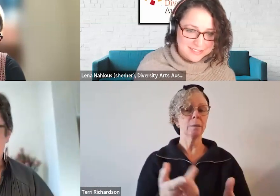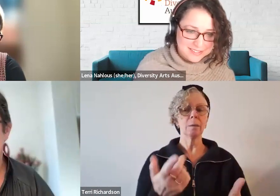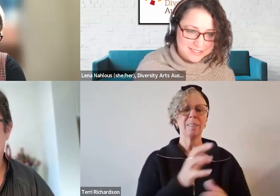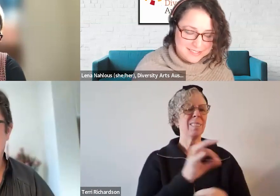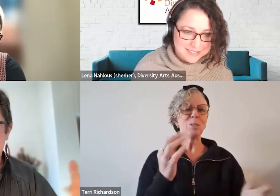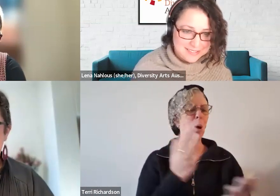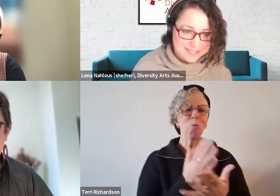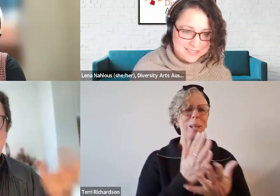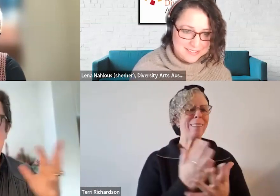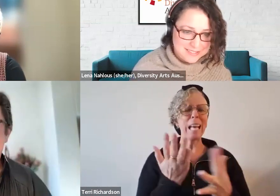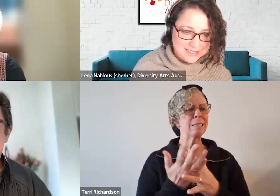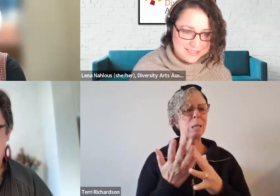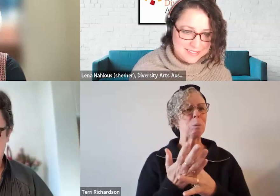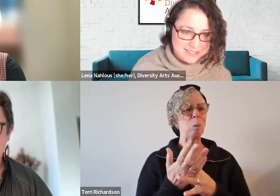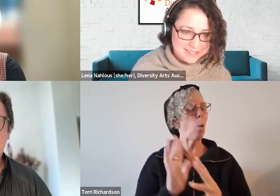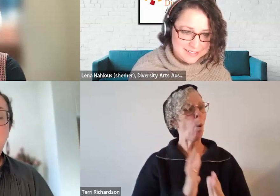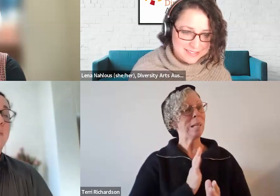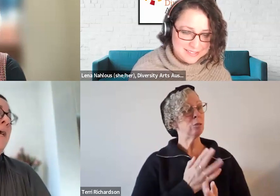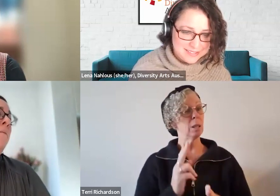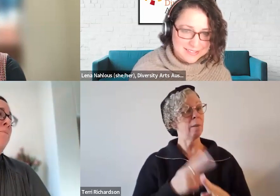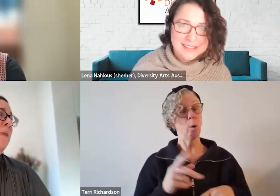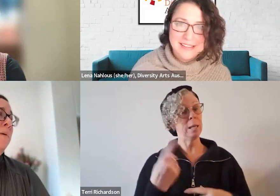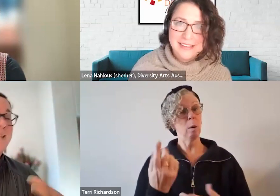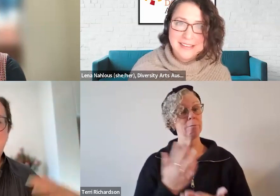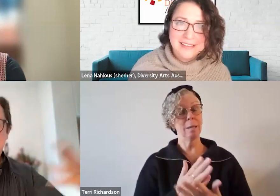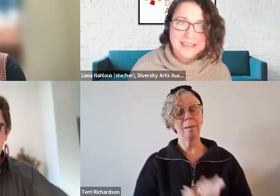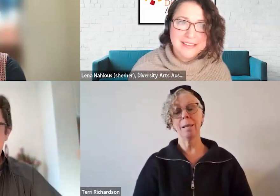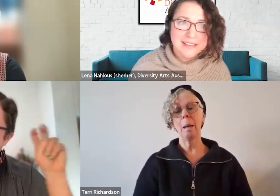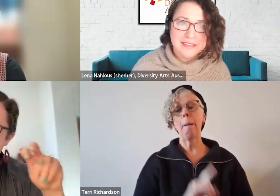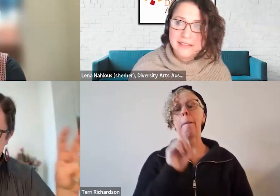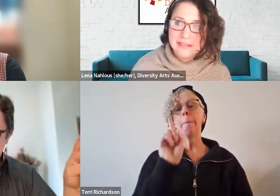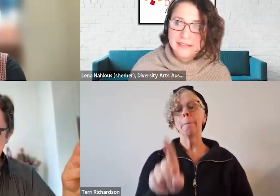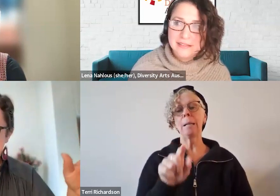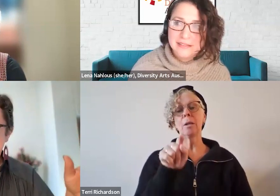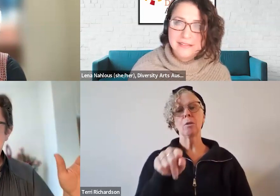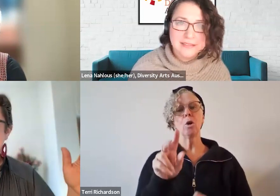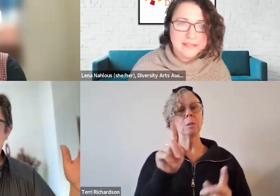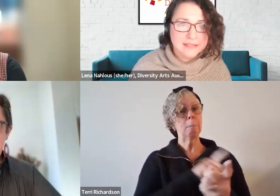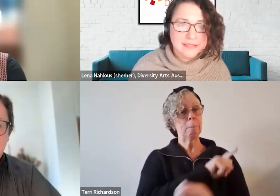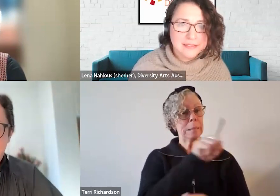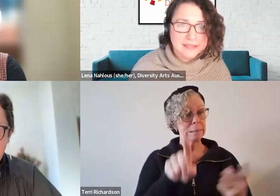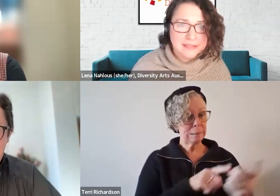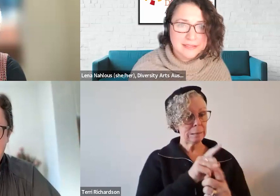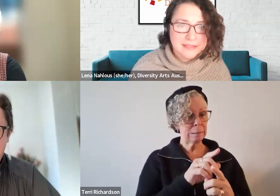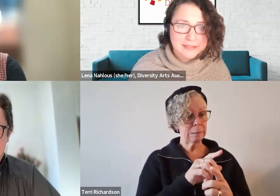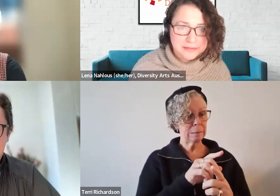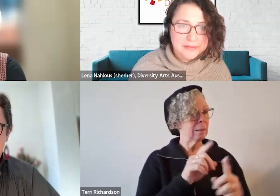accessible or interesting to anyone. But taking those meetings to the young people and recording